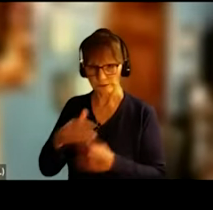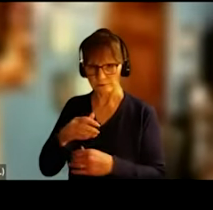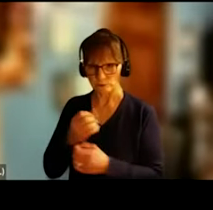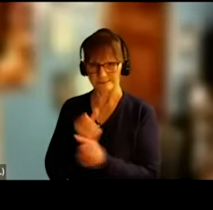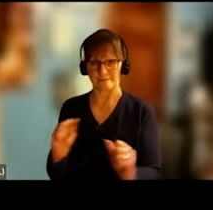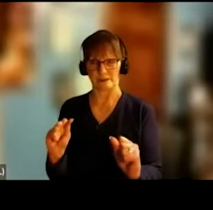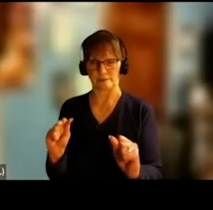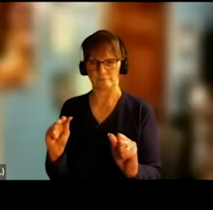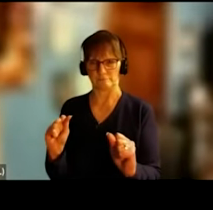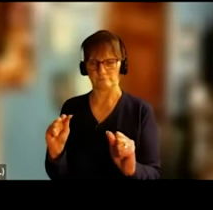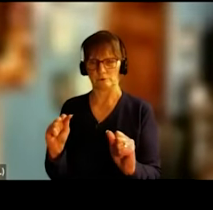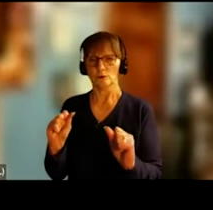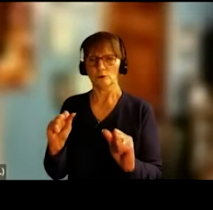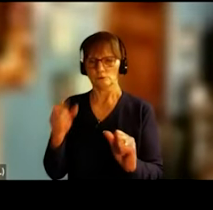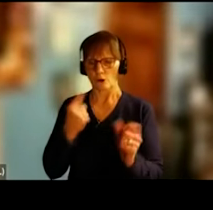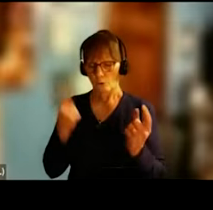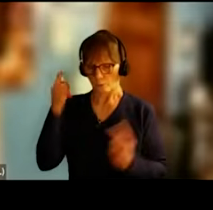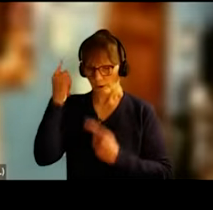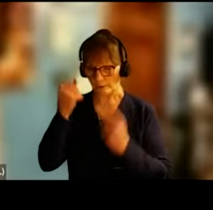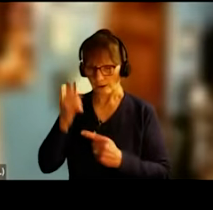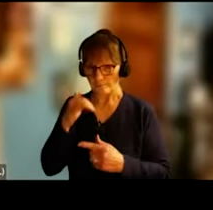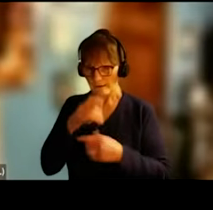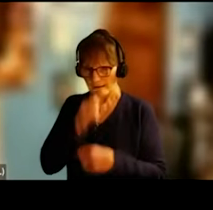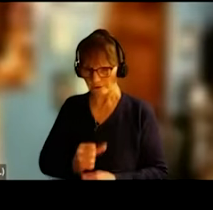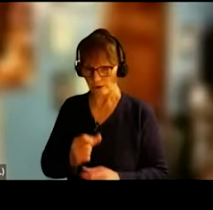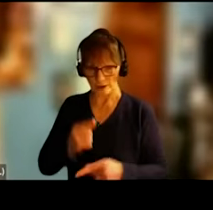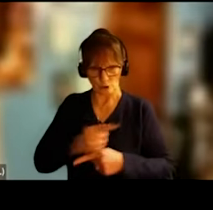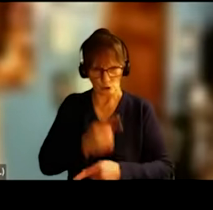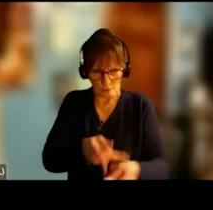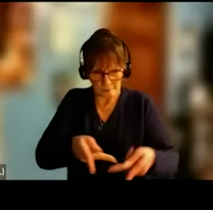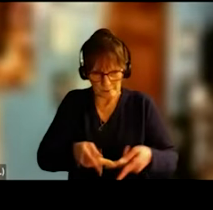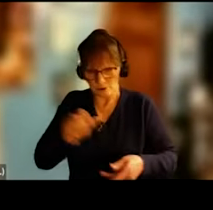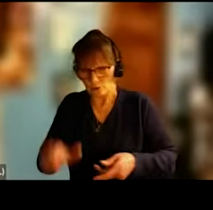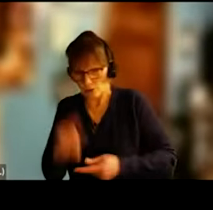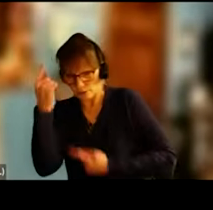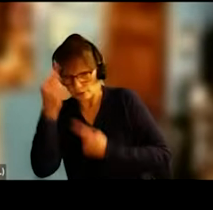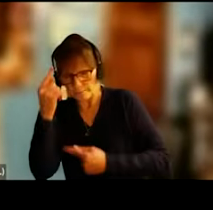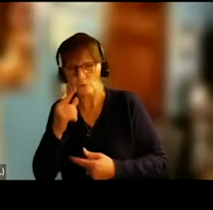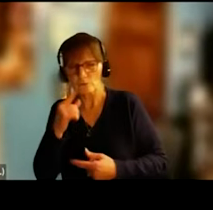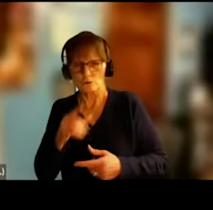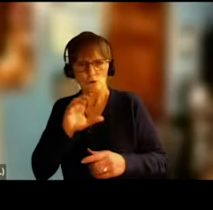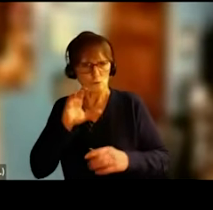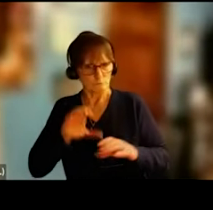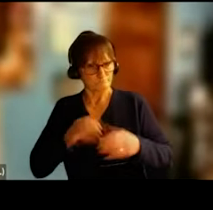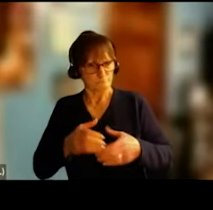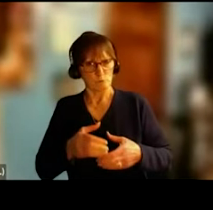And so what we're thinking of aging in the right place and other consideration are things like group homes or assisted living facilities